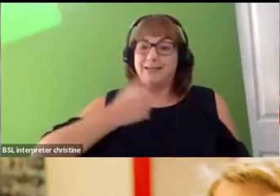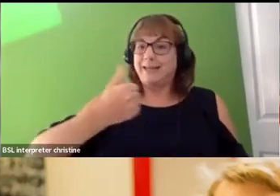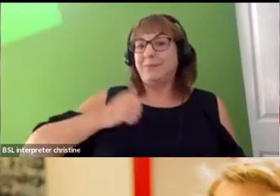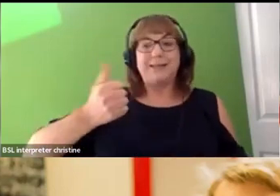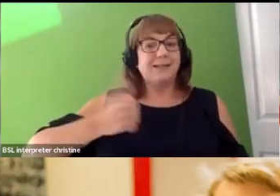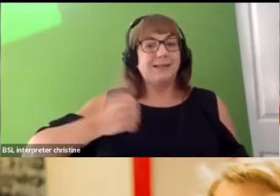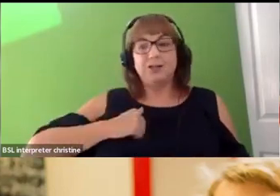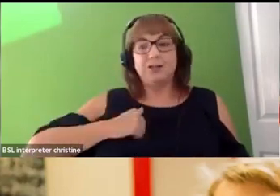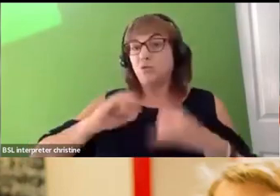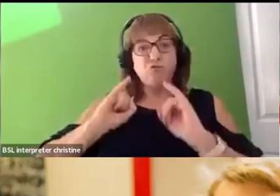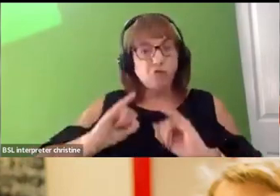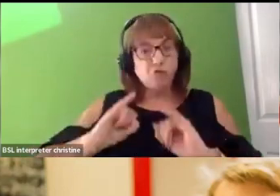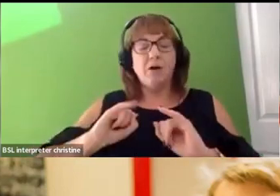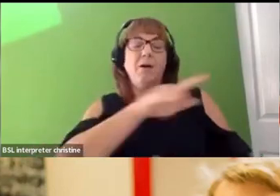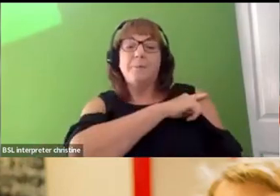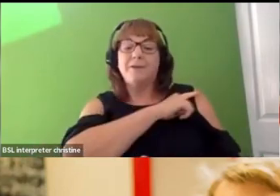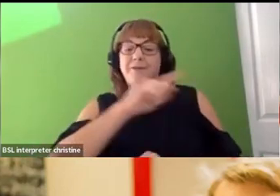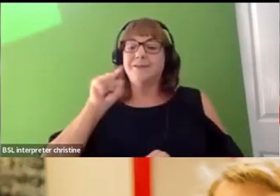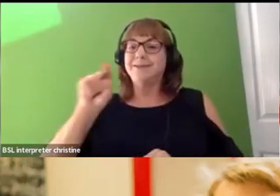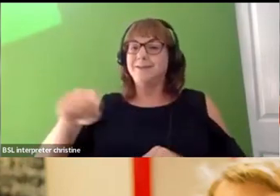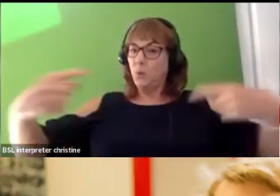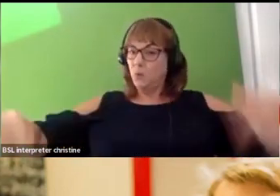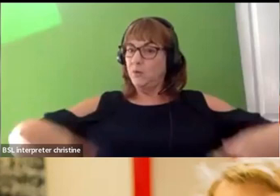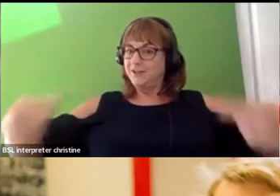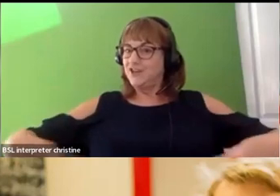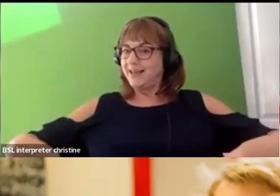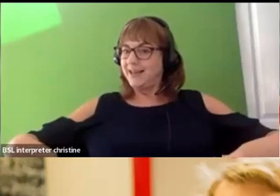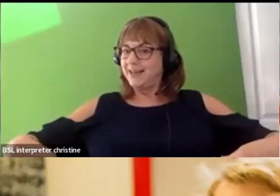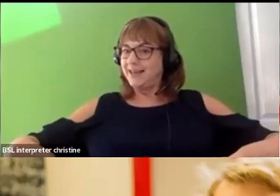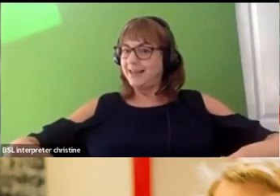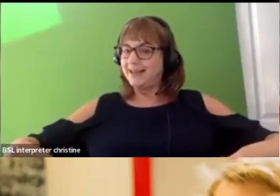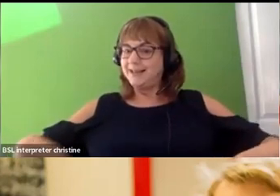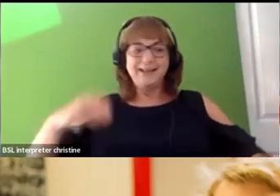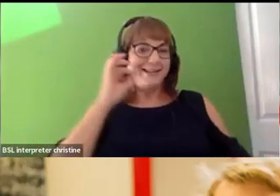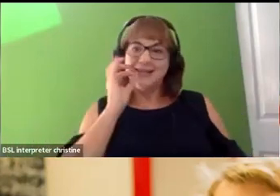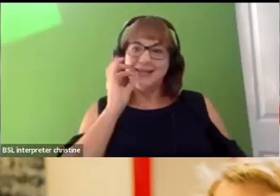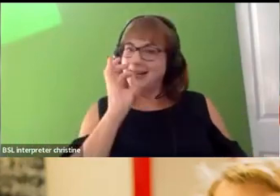powerchair, and I hadn't seen him for who he was. I hadn't asked him what he needed,